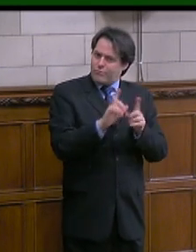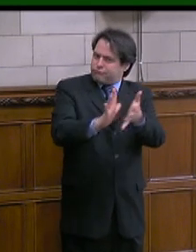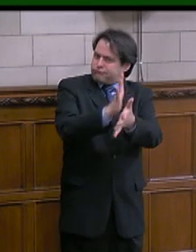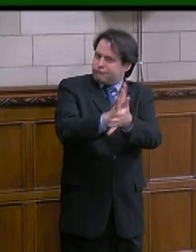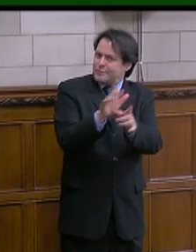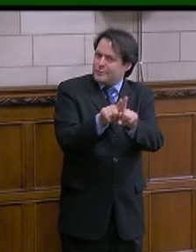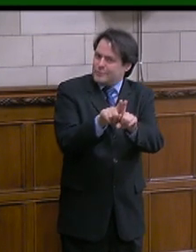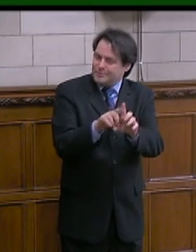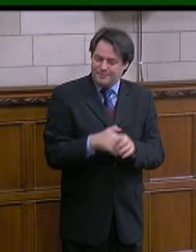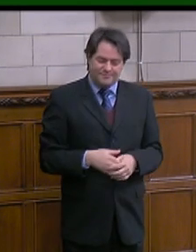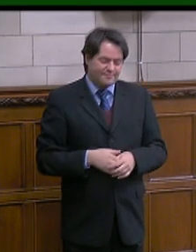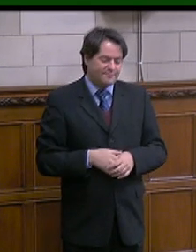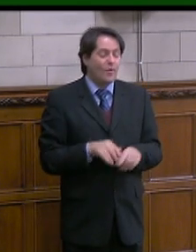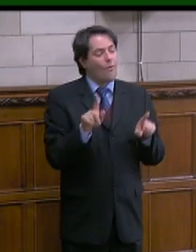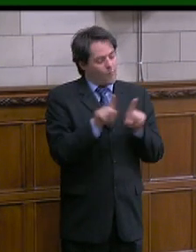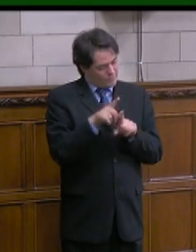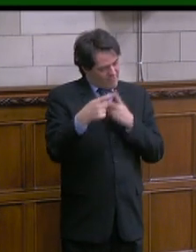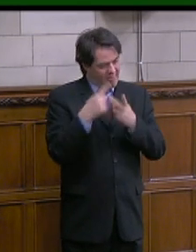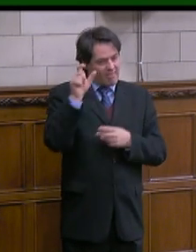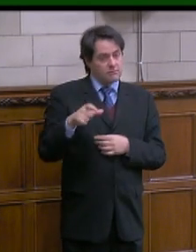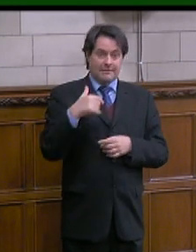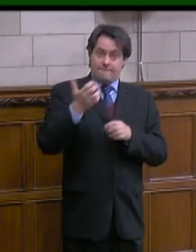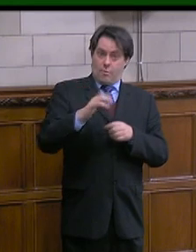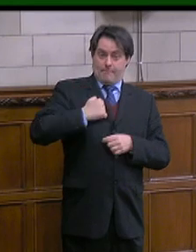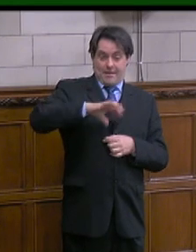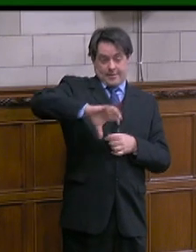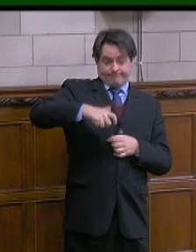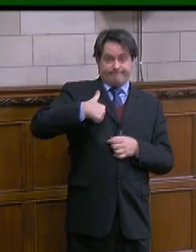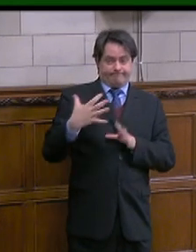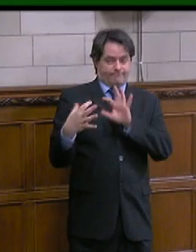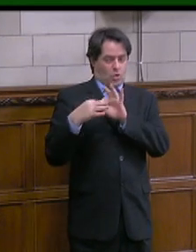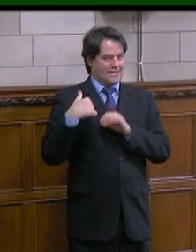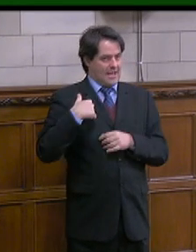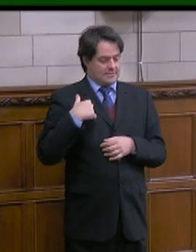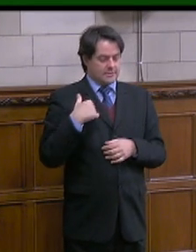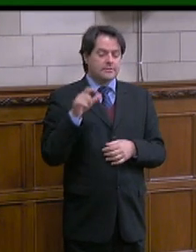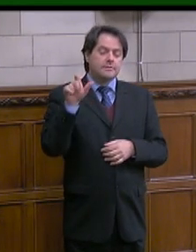I was contacted by a young constituent from Blaydon— I will not give her name—who